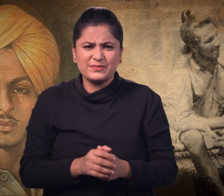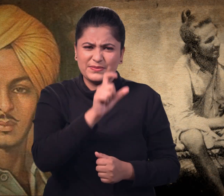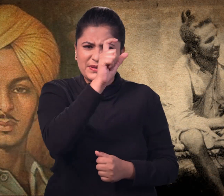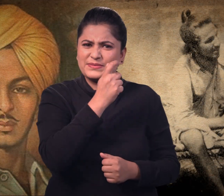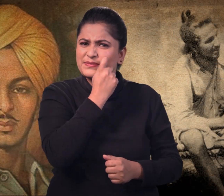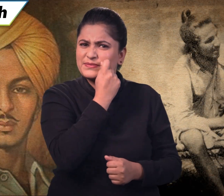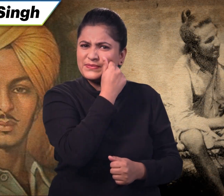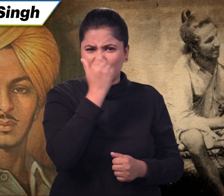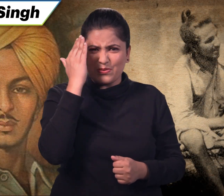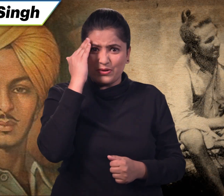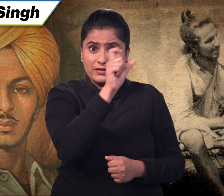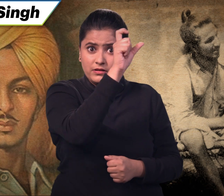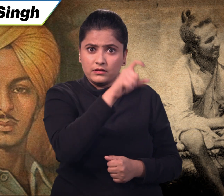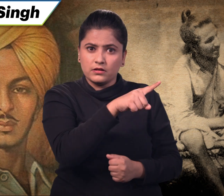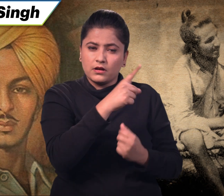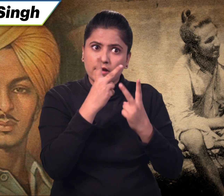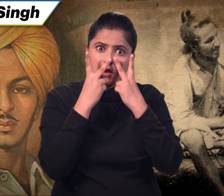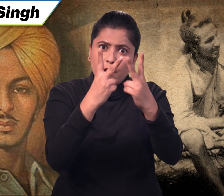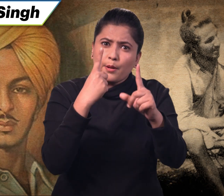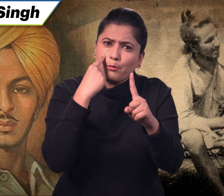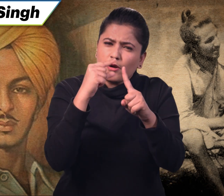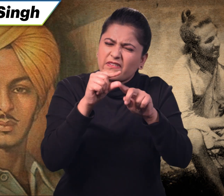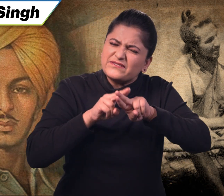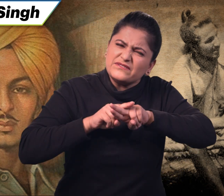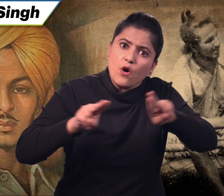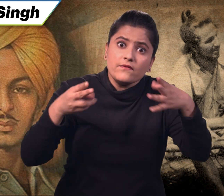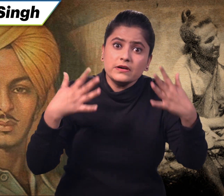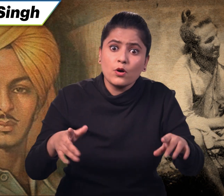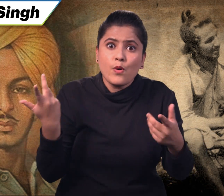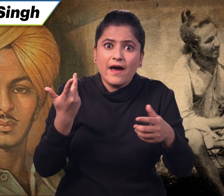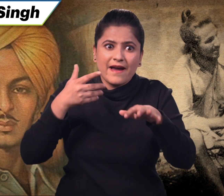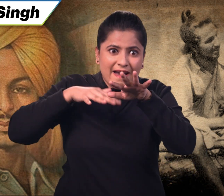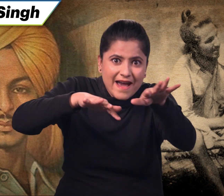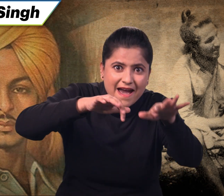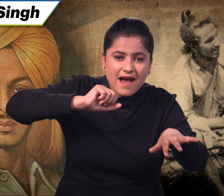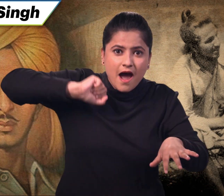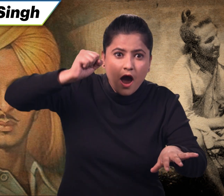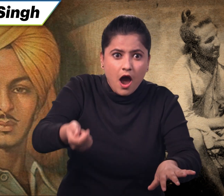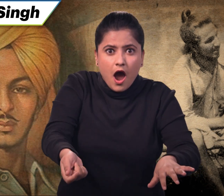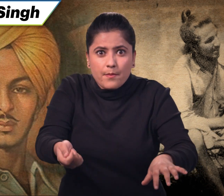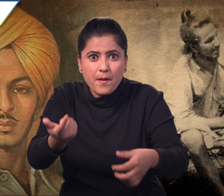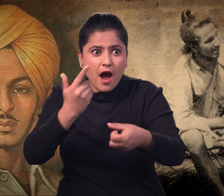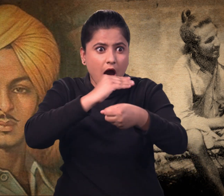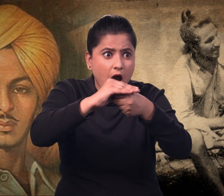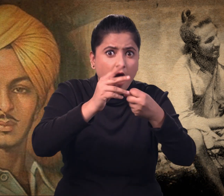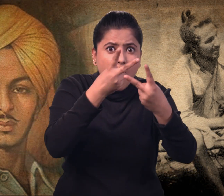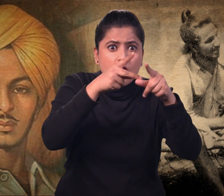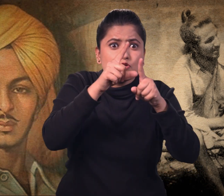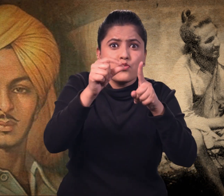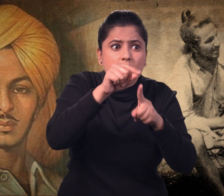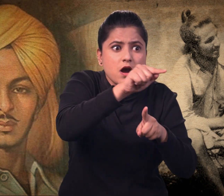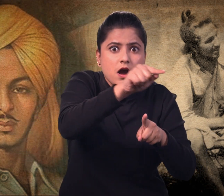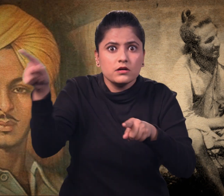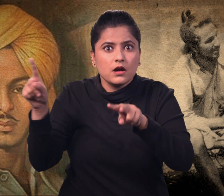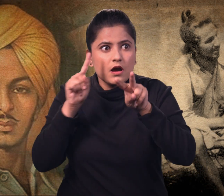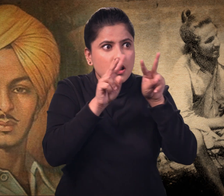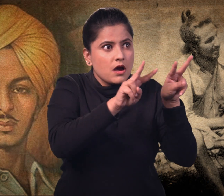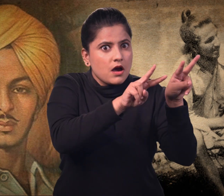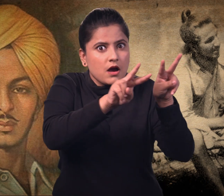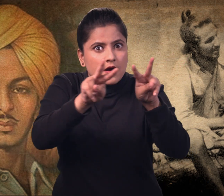Bhagat Singh witnessed this horrific incident. He was furious.